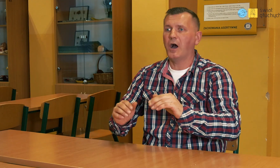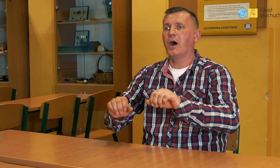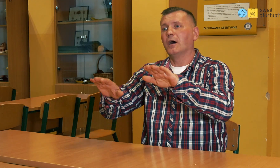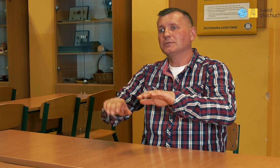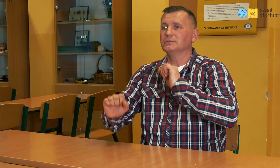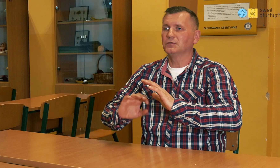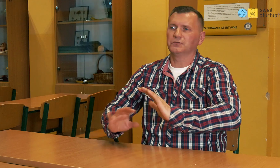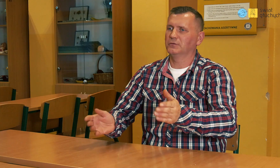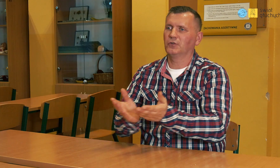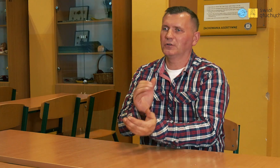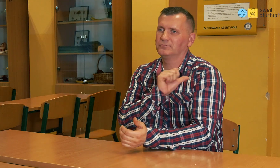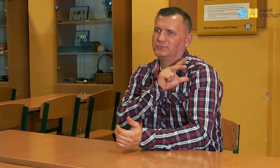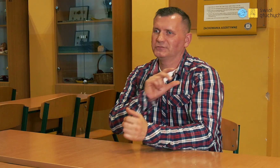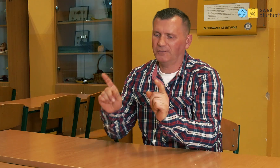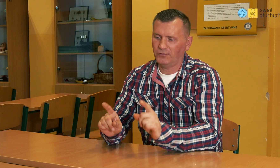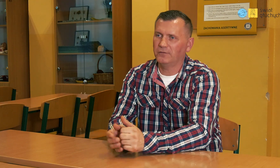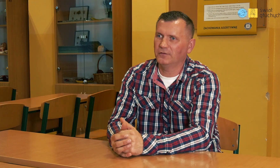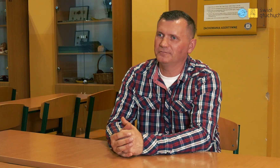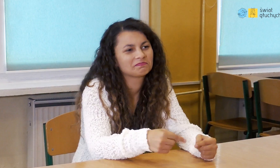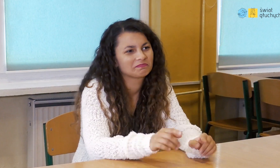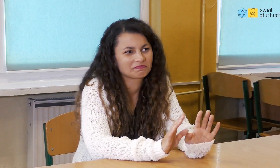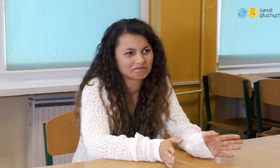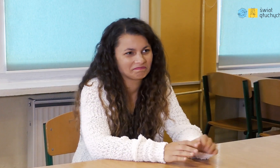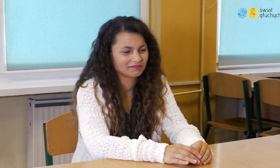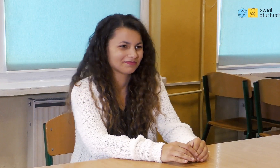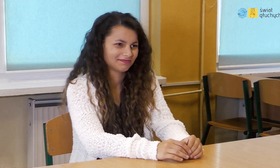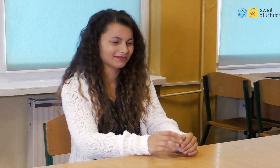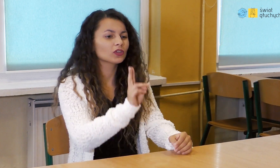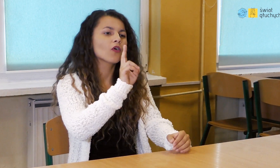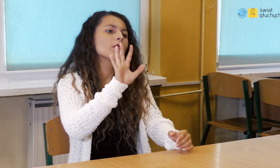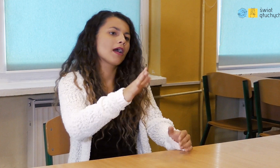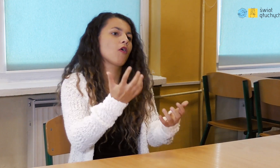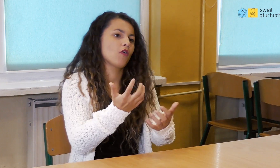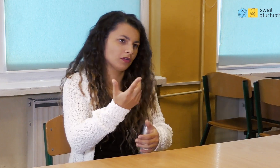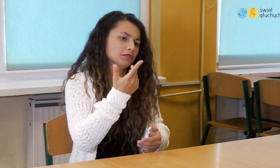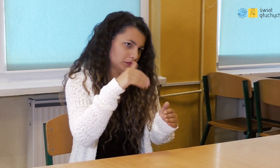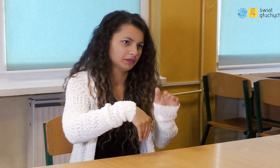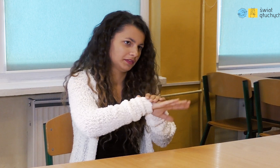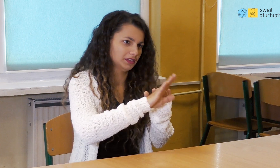Not in elementary school. Where I studied, if someone felt like it, they could go outside,